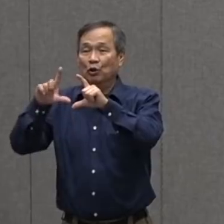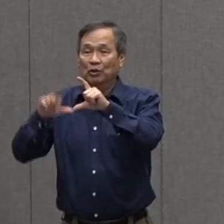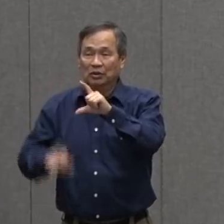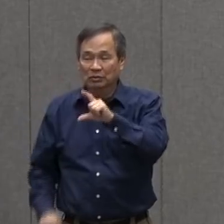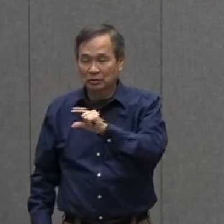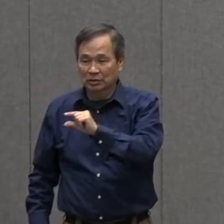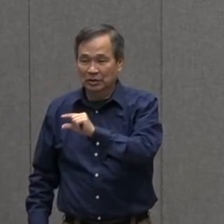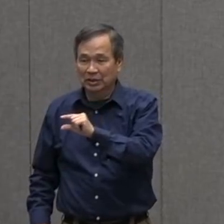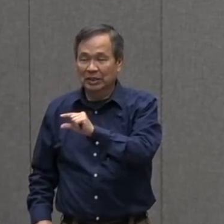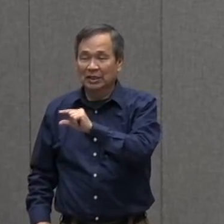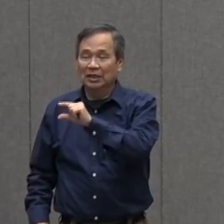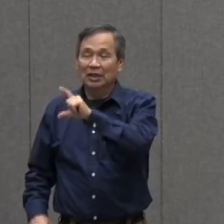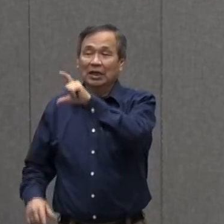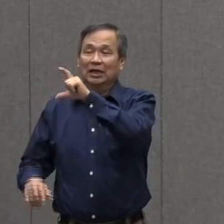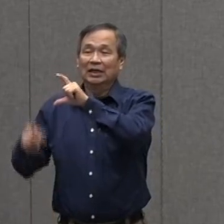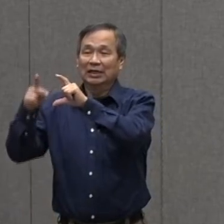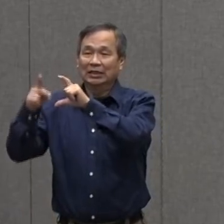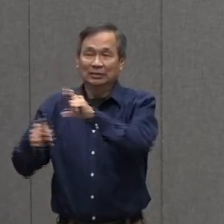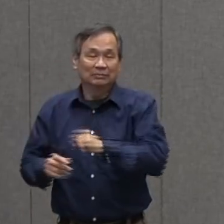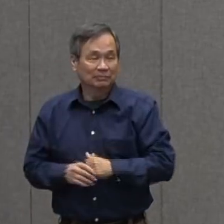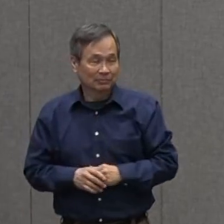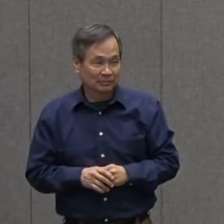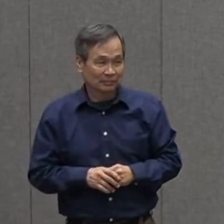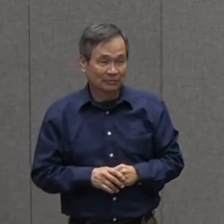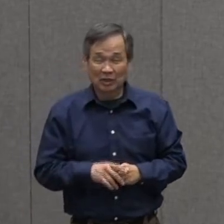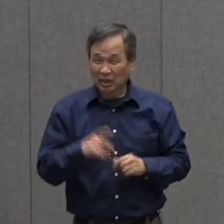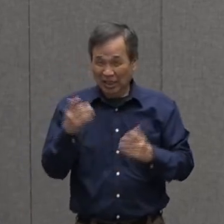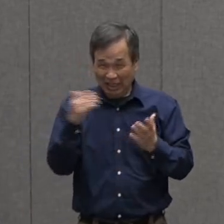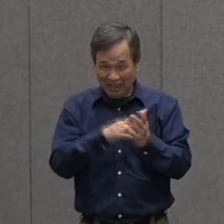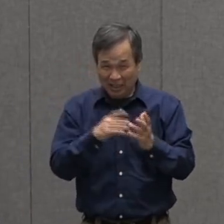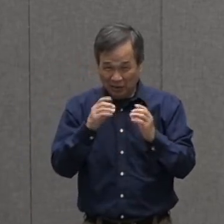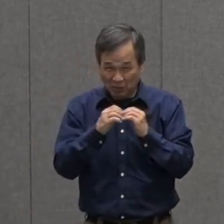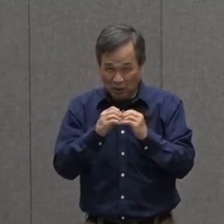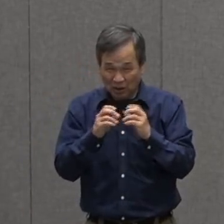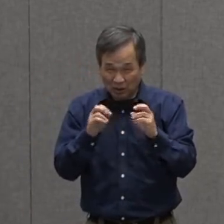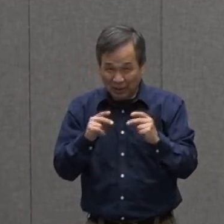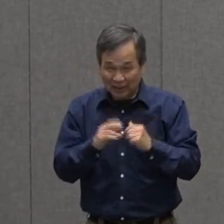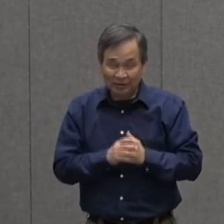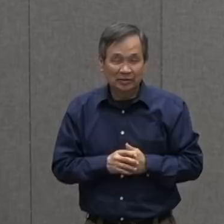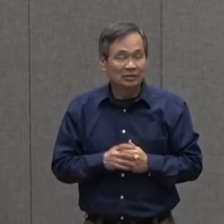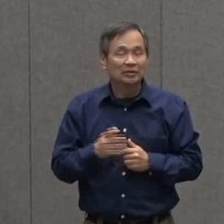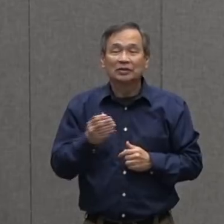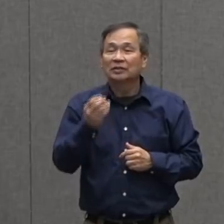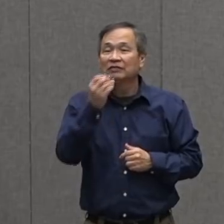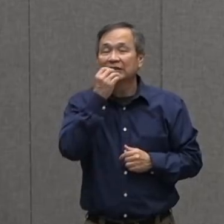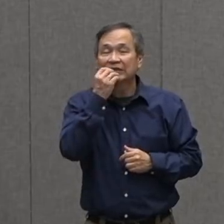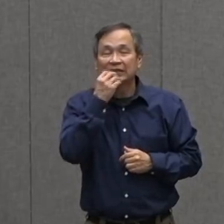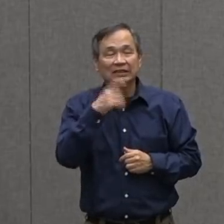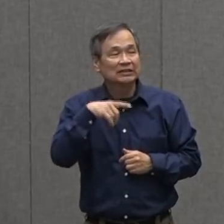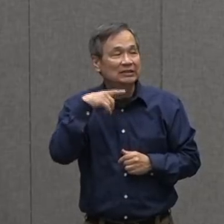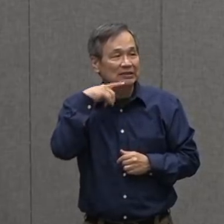All right, let's try one more. If we eat for breakfast, if we eat some cereal,